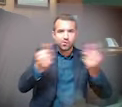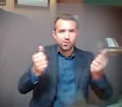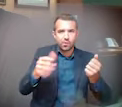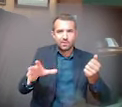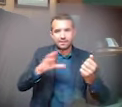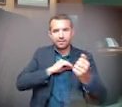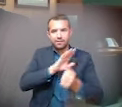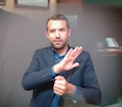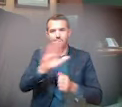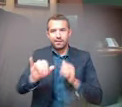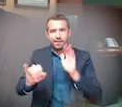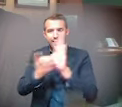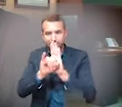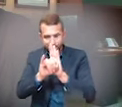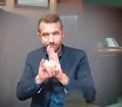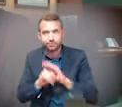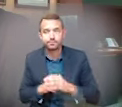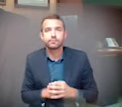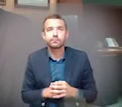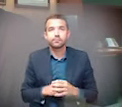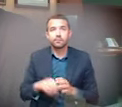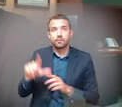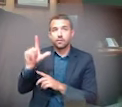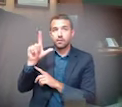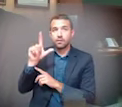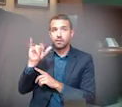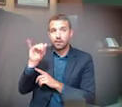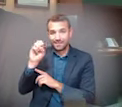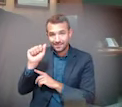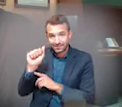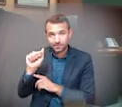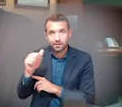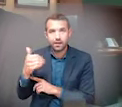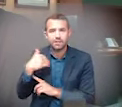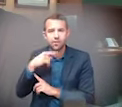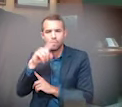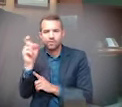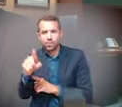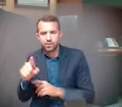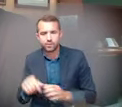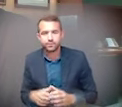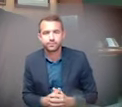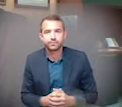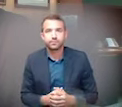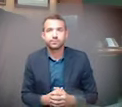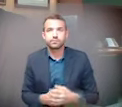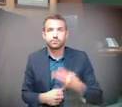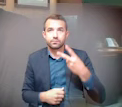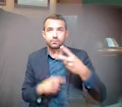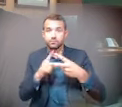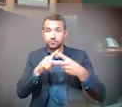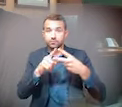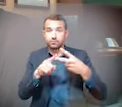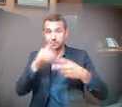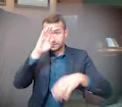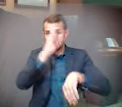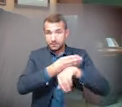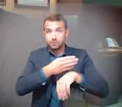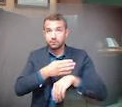We do have a question from Lisa, and she identifies she's a mom with two dyslexic sons and a husband who has dyslexia.